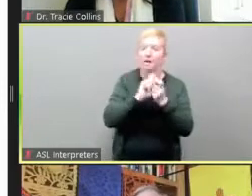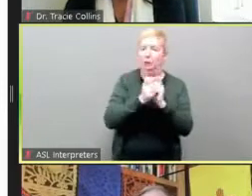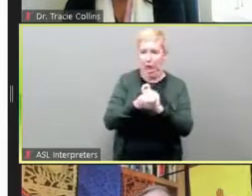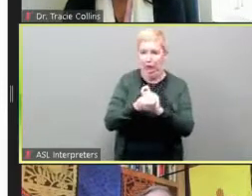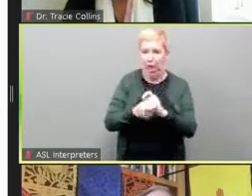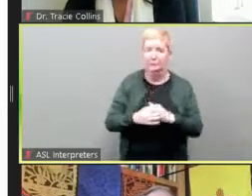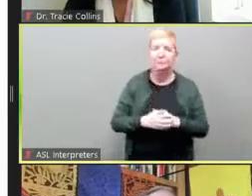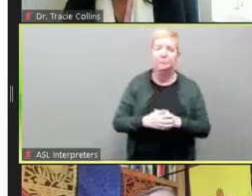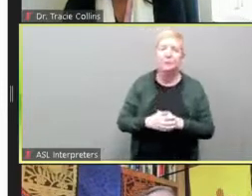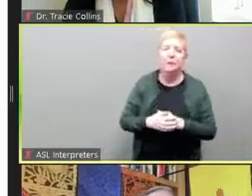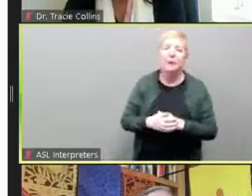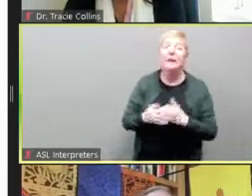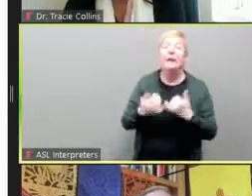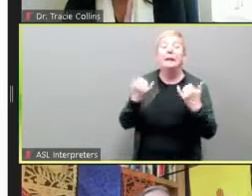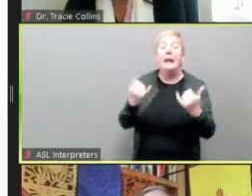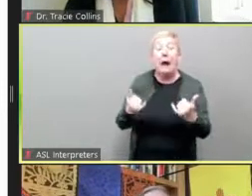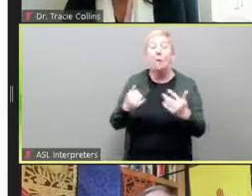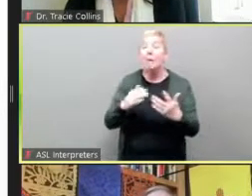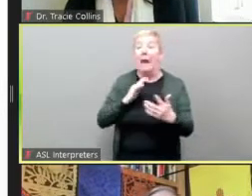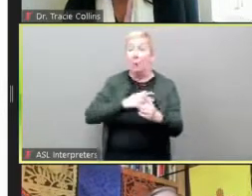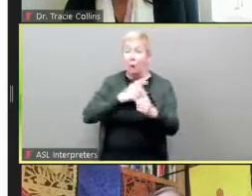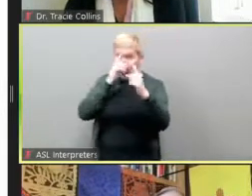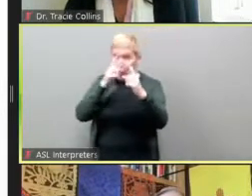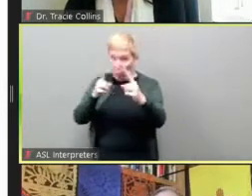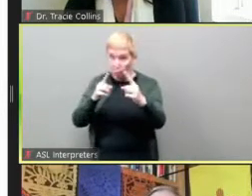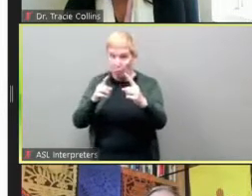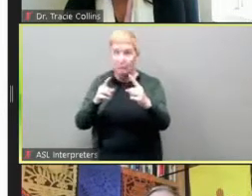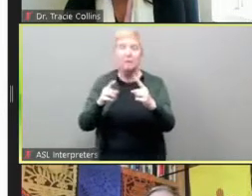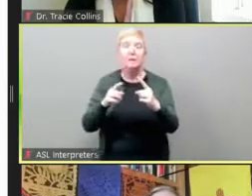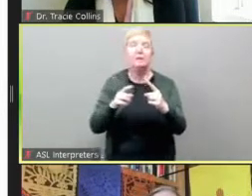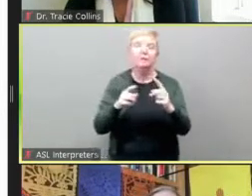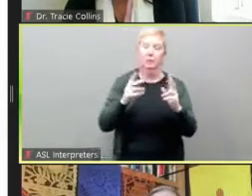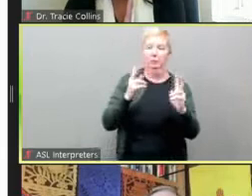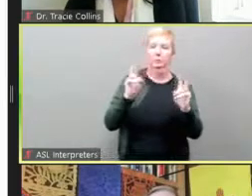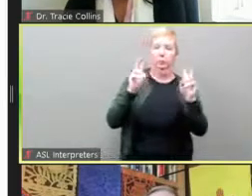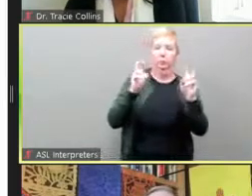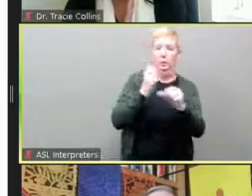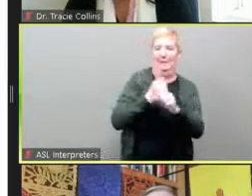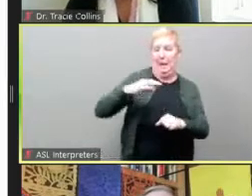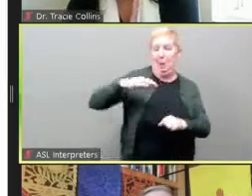to be above in your to get credit for the vaccine metric for full vaccination.